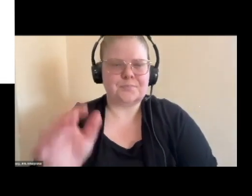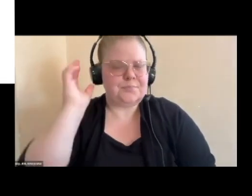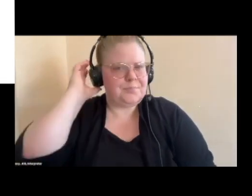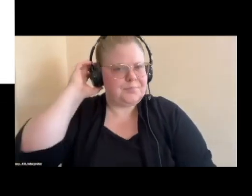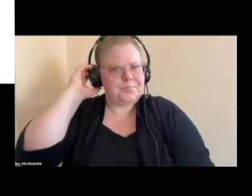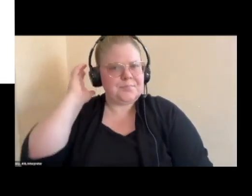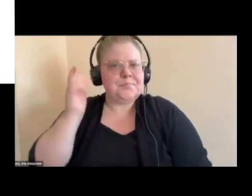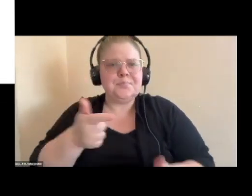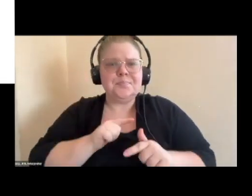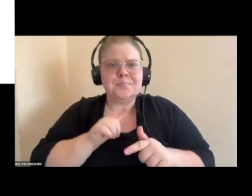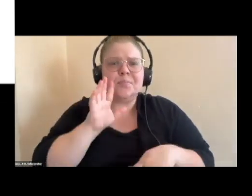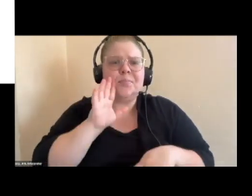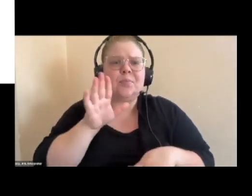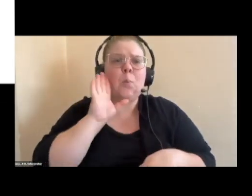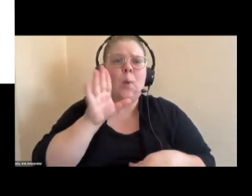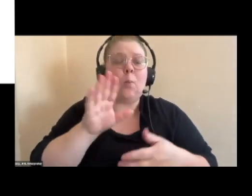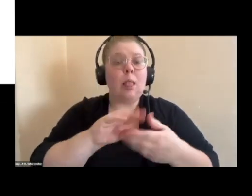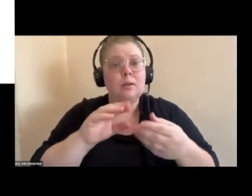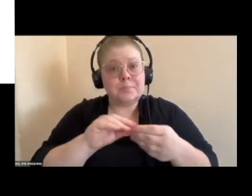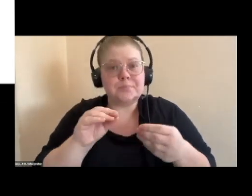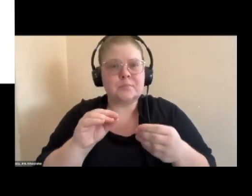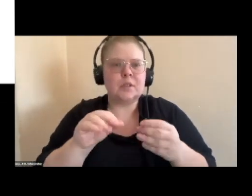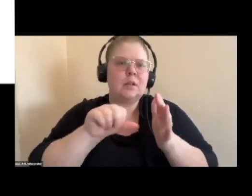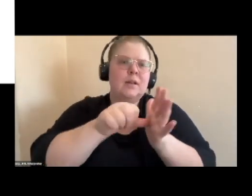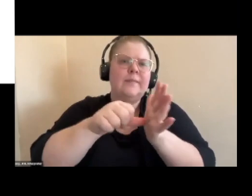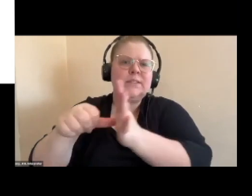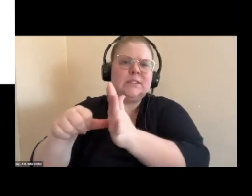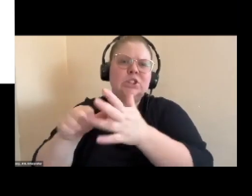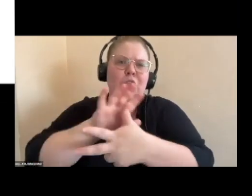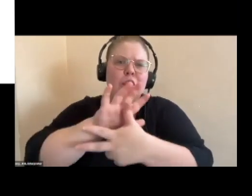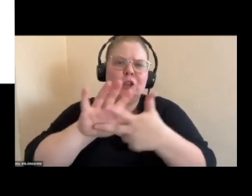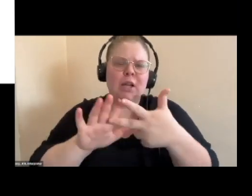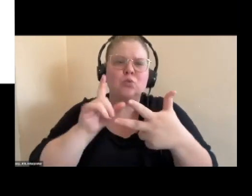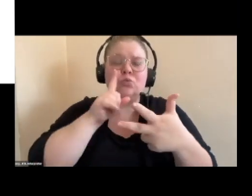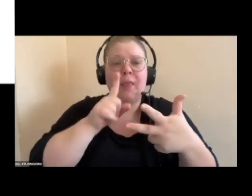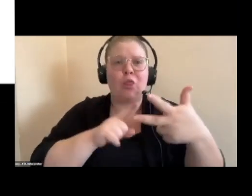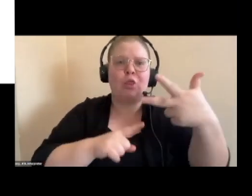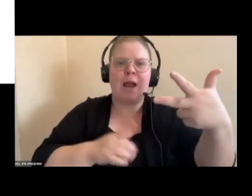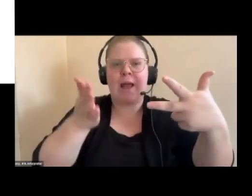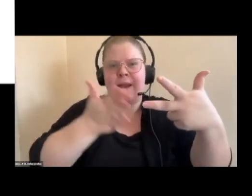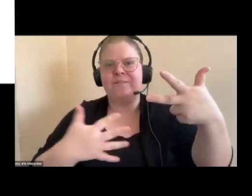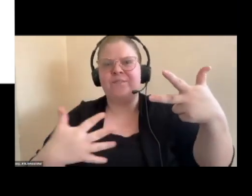highlighting three of our five research projects